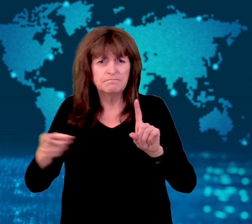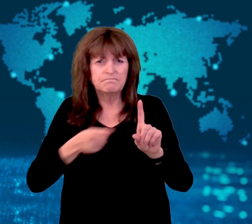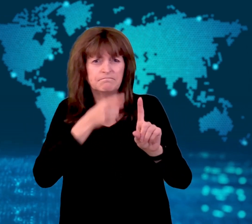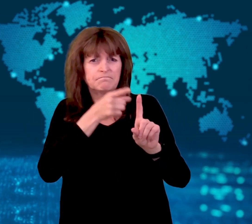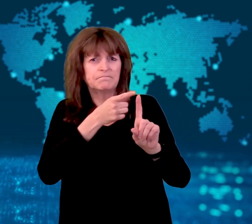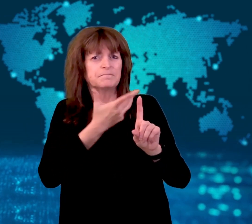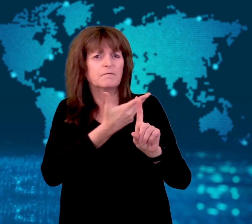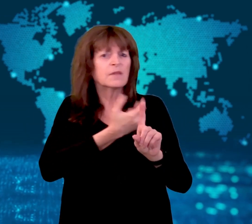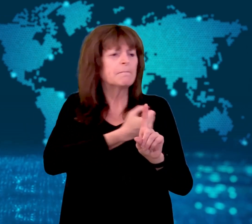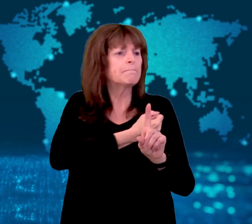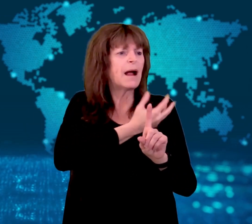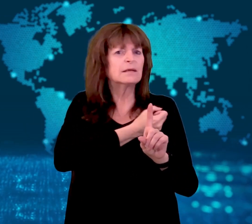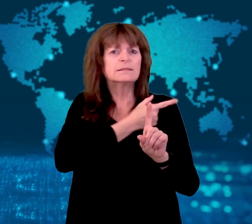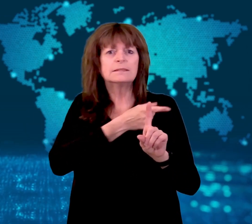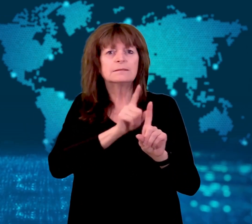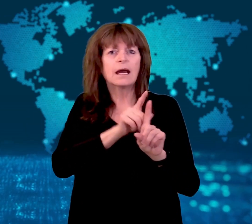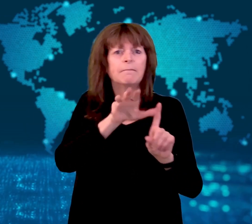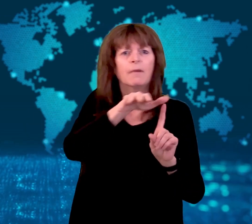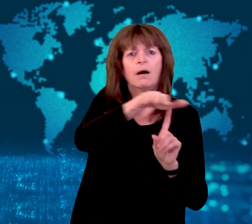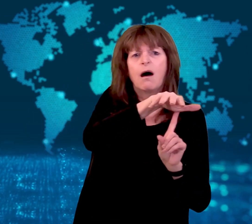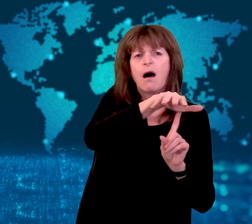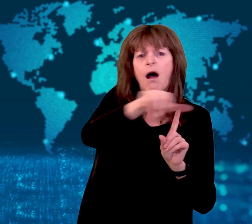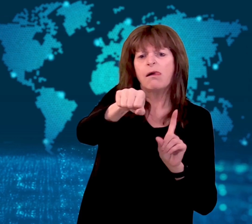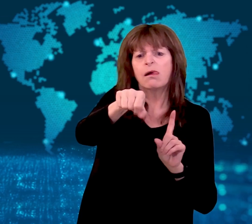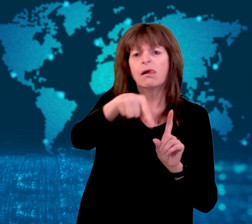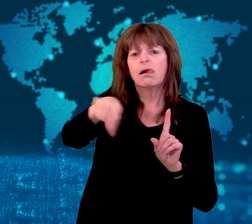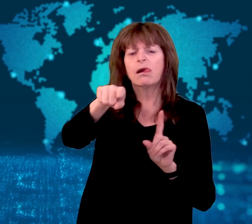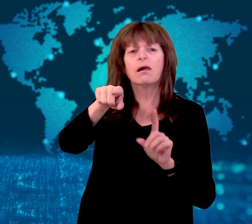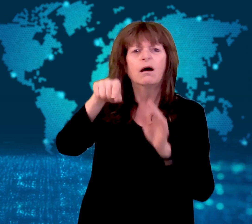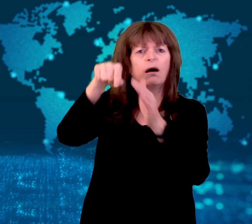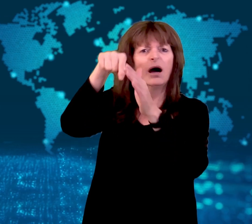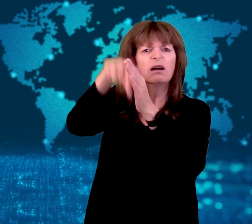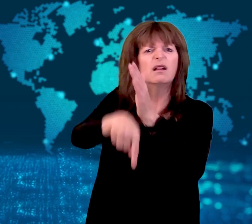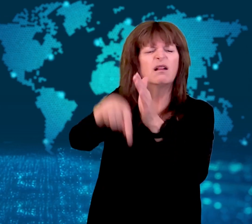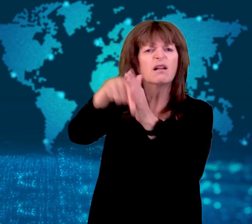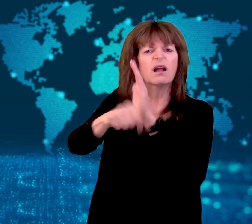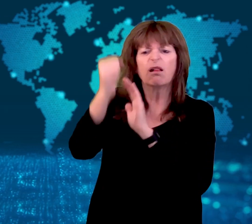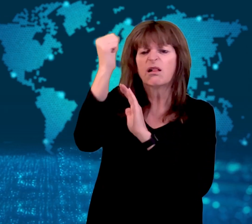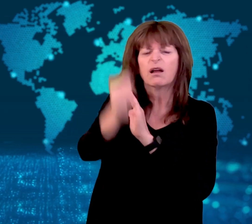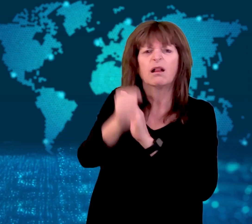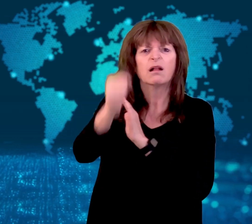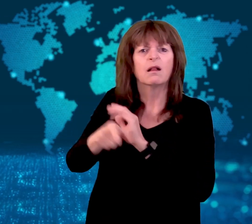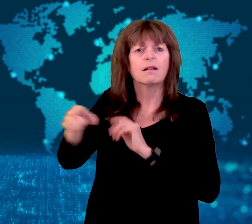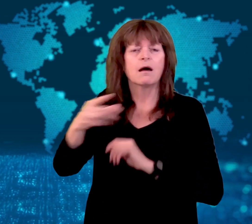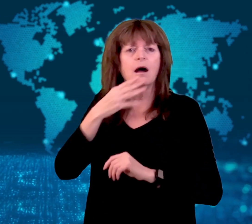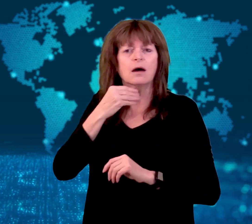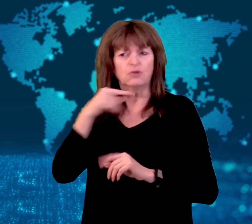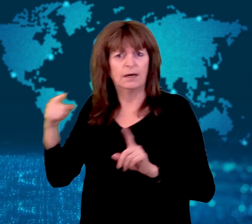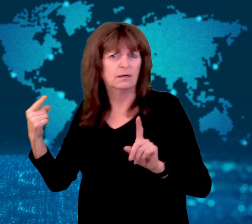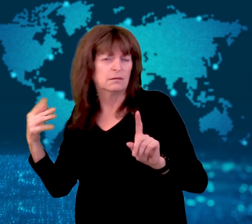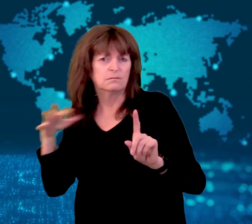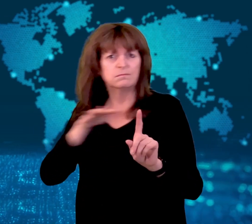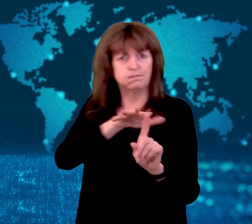Palestinians had attacked and killed Israelis.